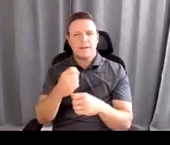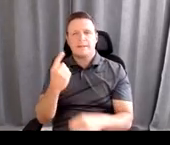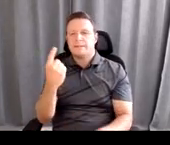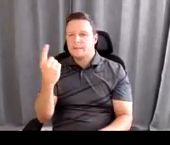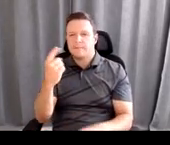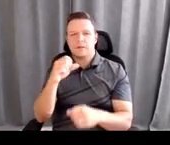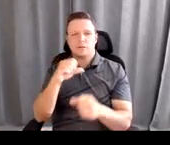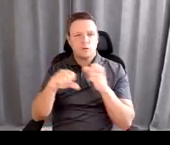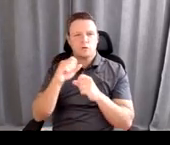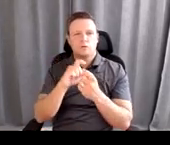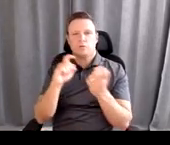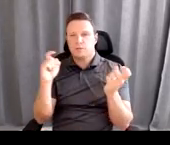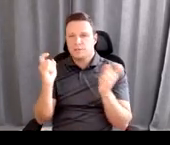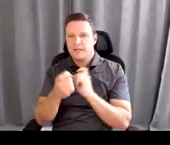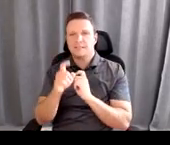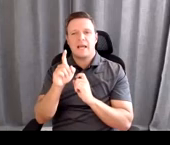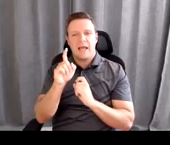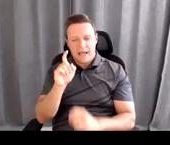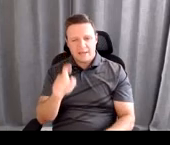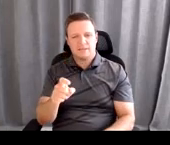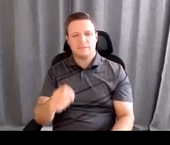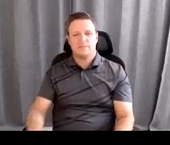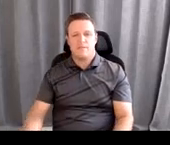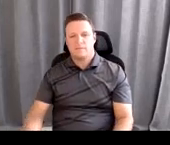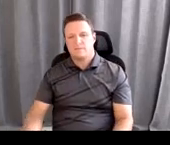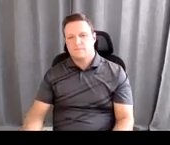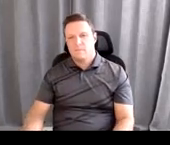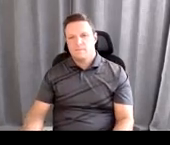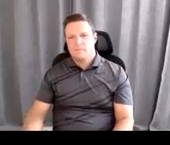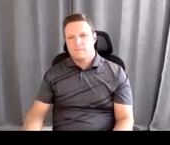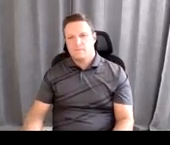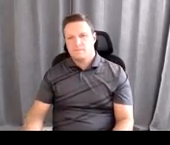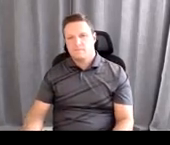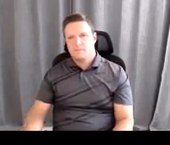There has to be a shift. And so in in doing that,